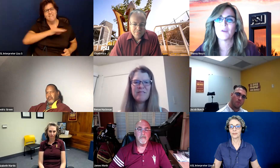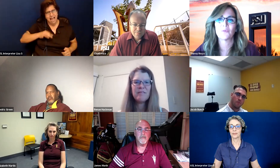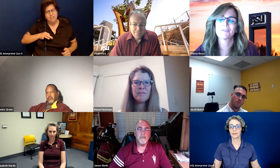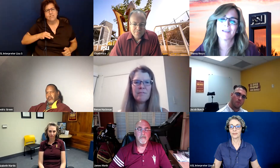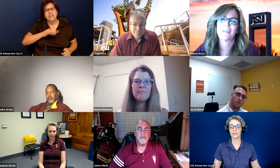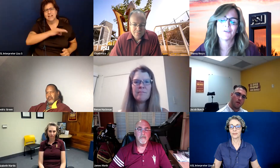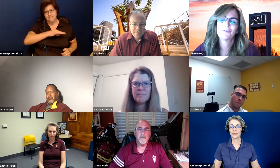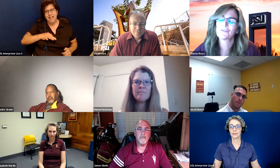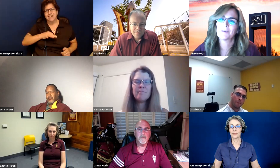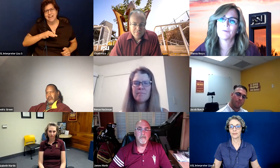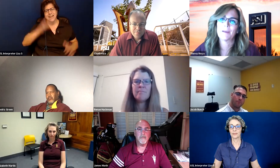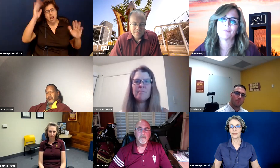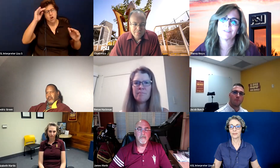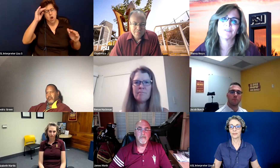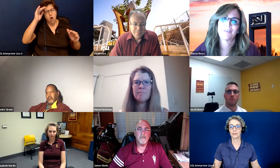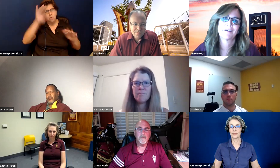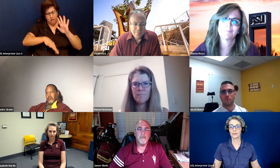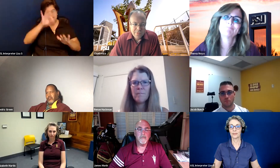and way to work together. And usually we're able to do that.